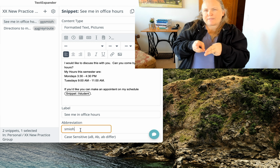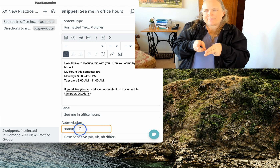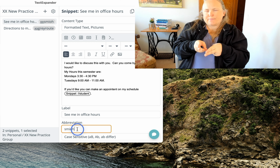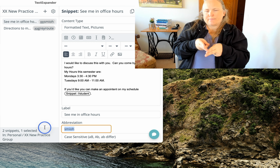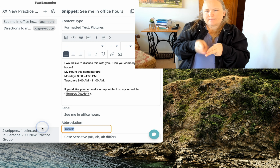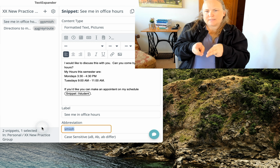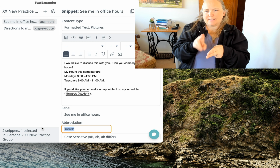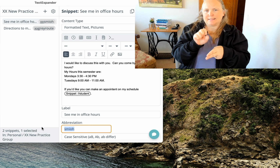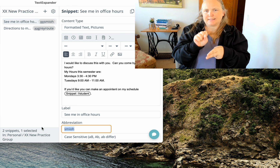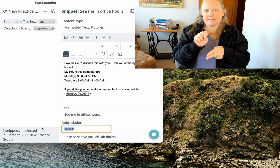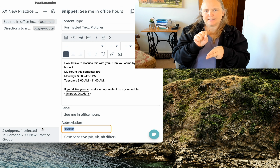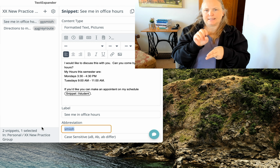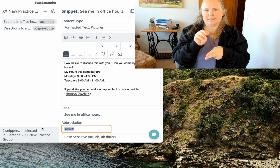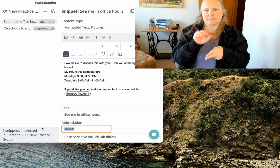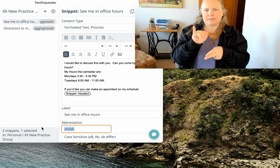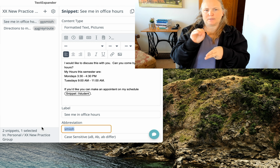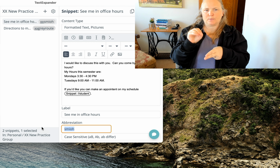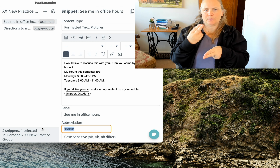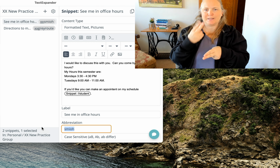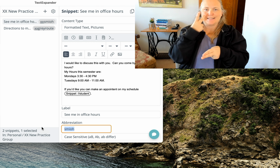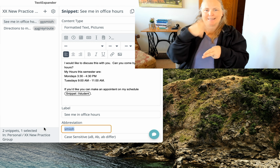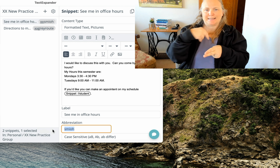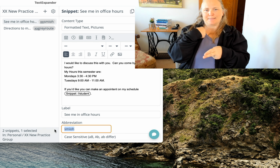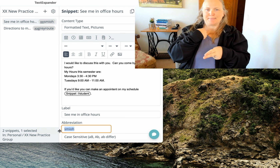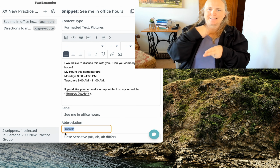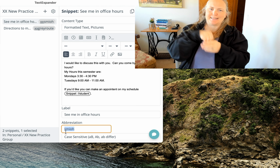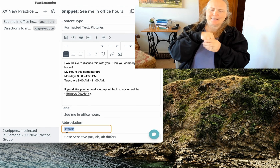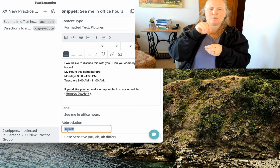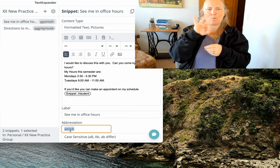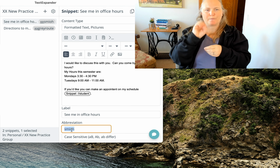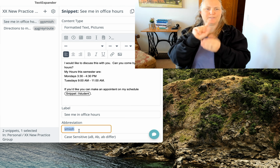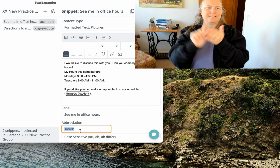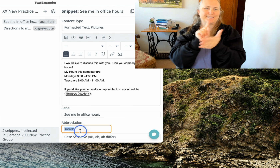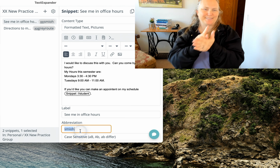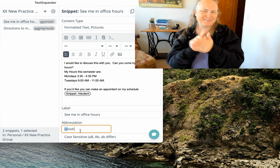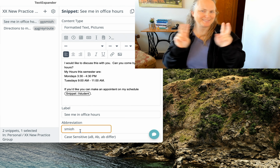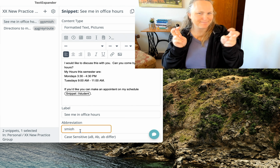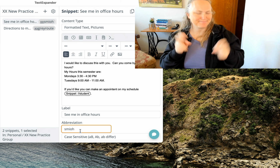I'm just going to use this abbreviation. S M I O H four, see me in office hours. Okay.